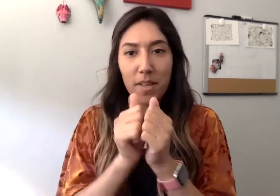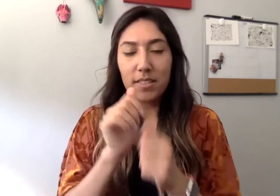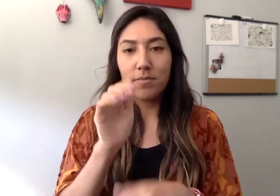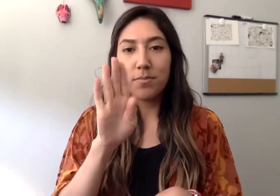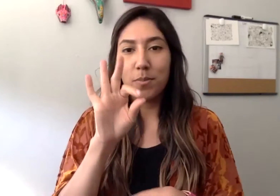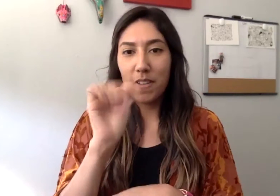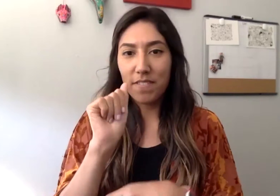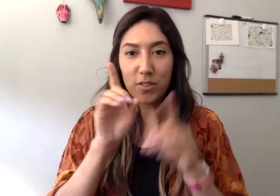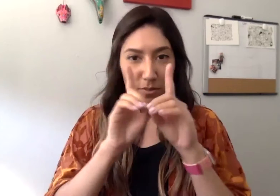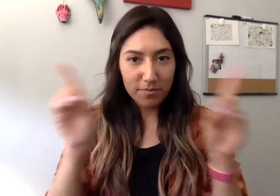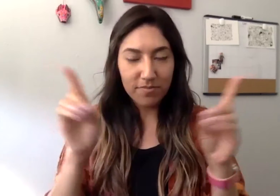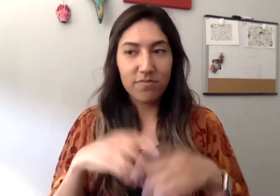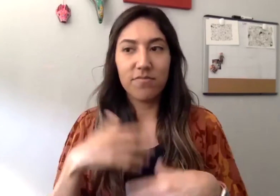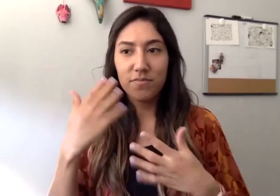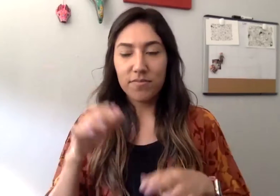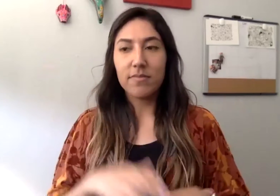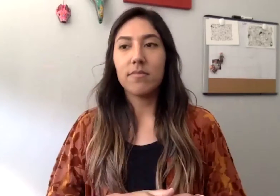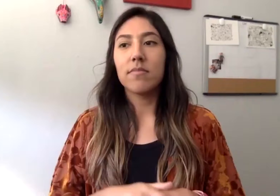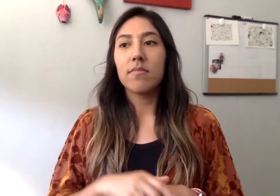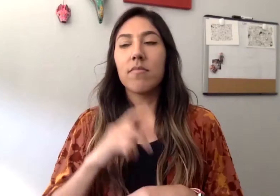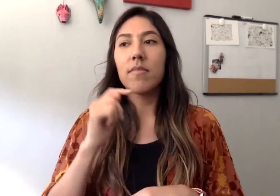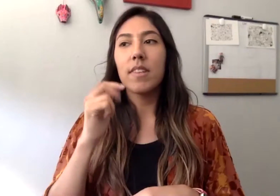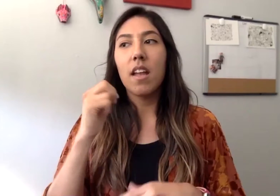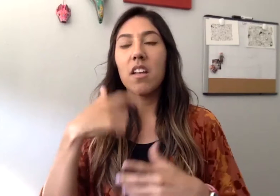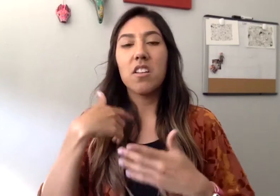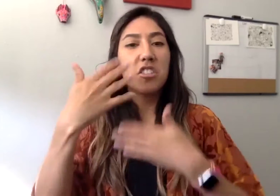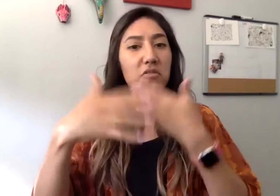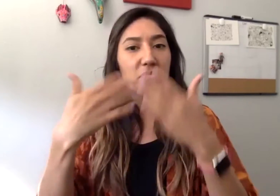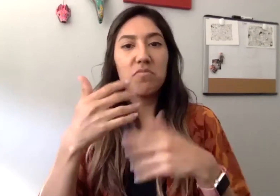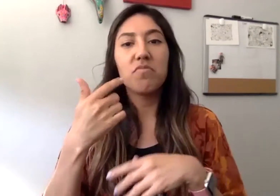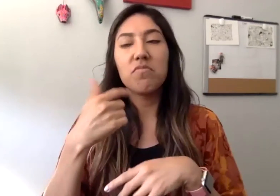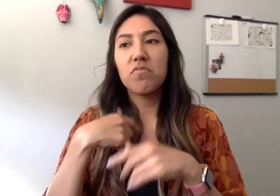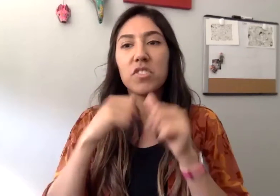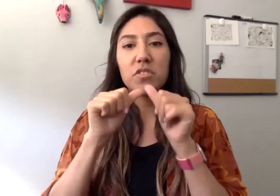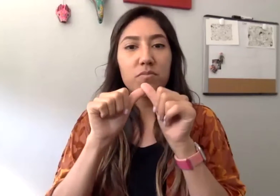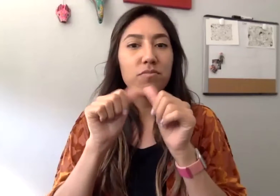Rochester Institute of Technology and graduated with my Bachelor of Fine